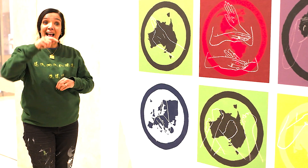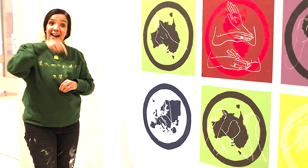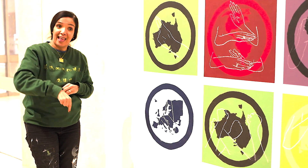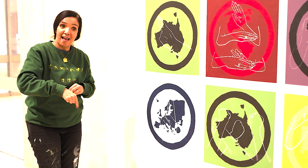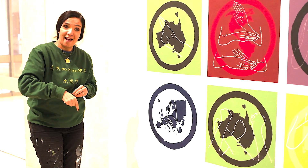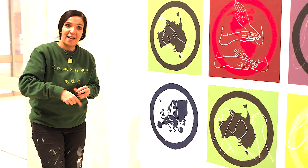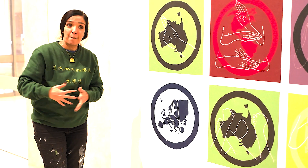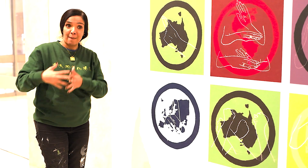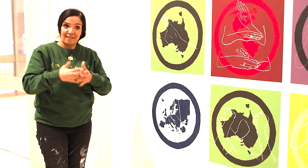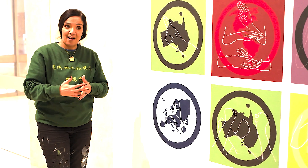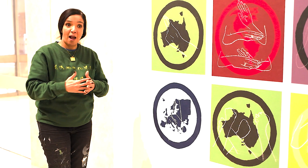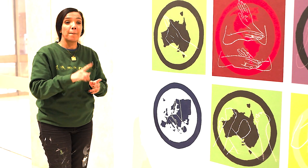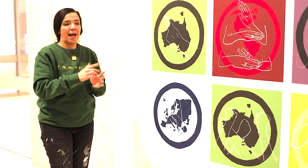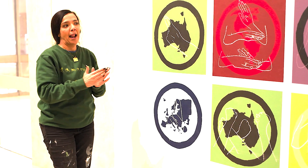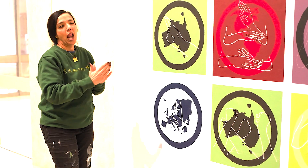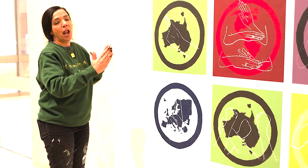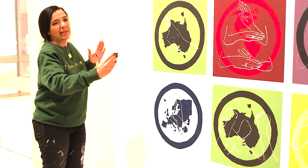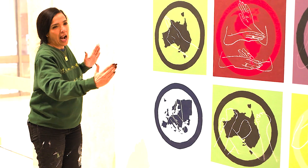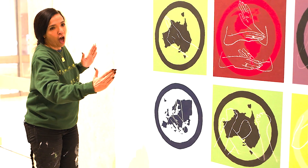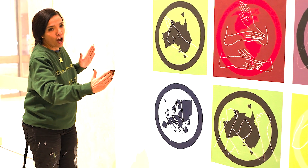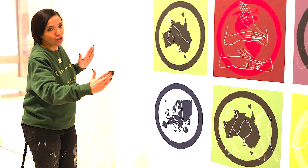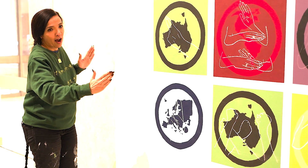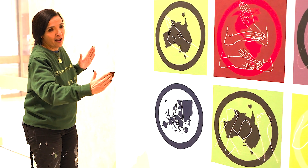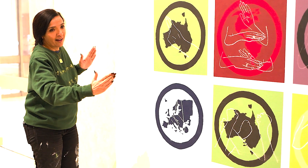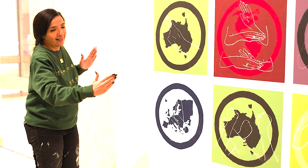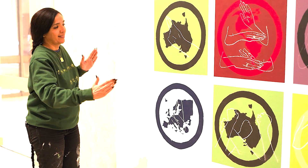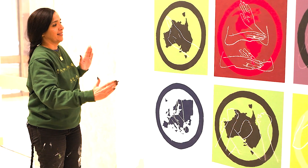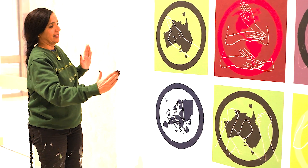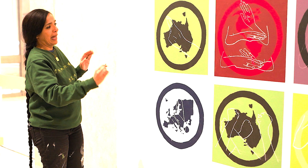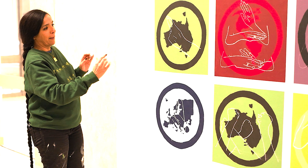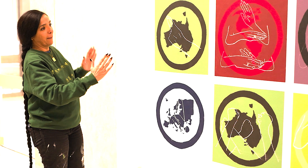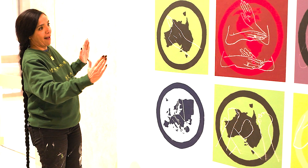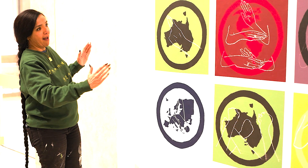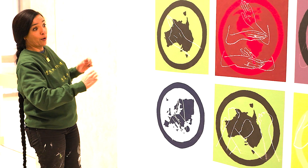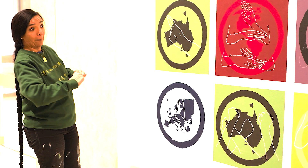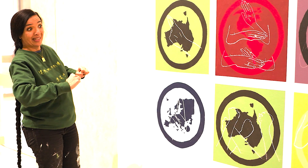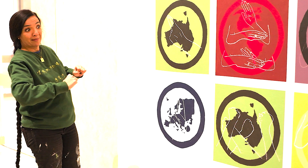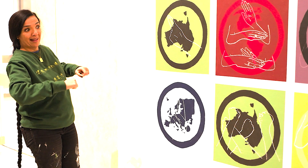I created that again here, that motif, but I made it a lot larger